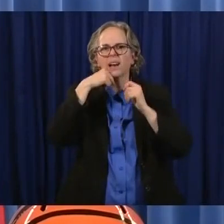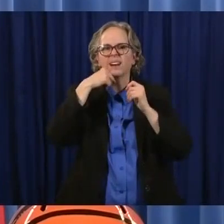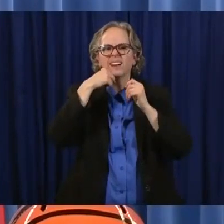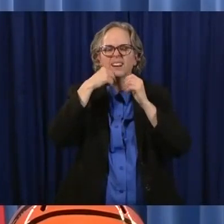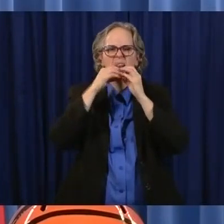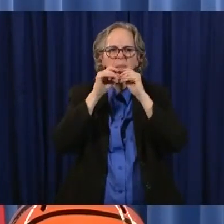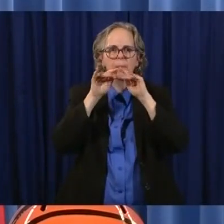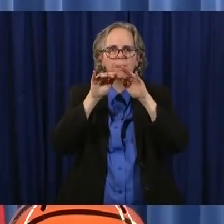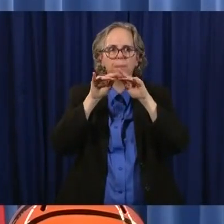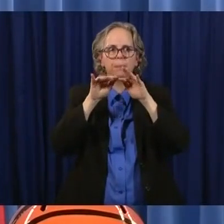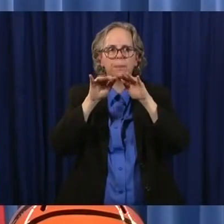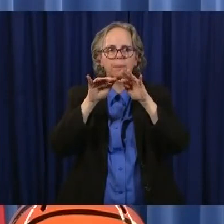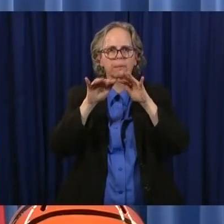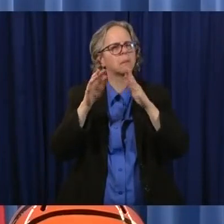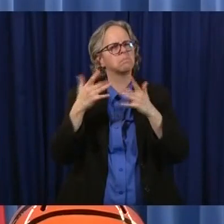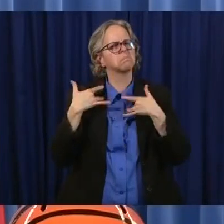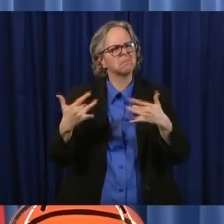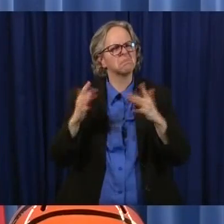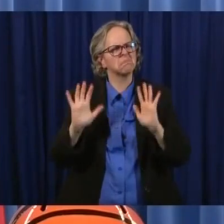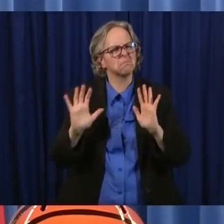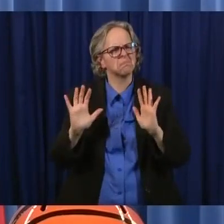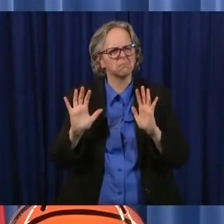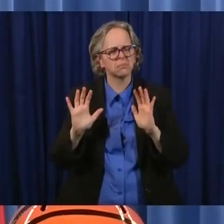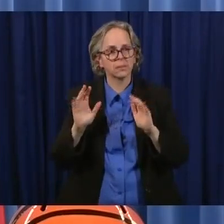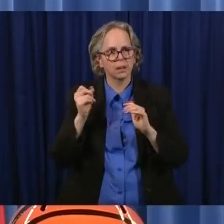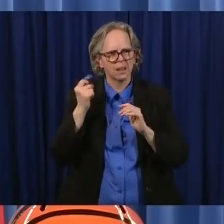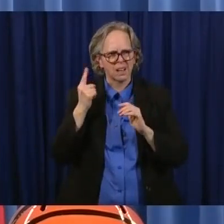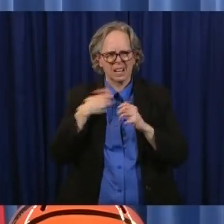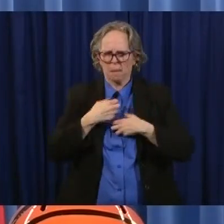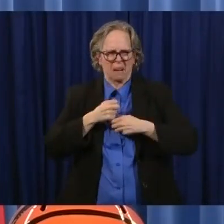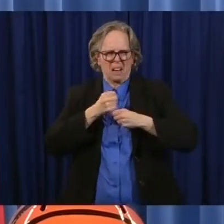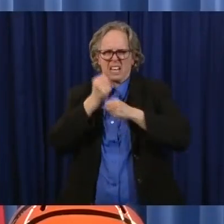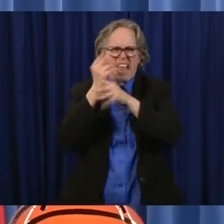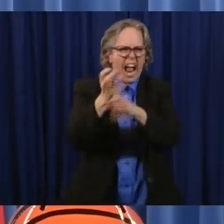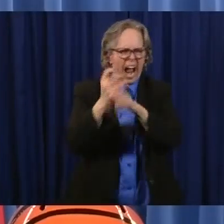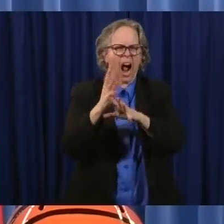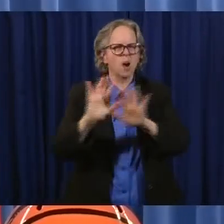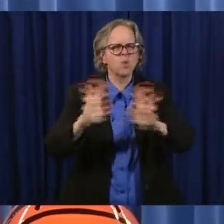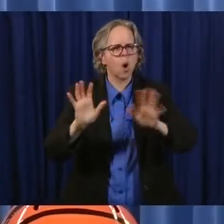PARTICLES AND AEROSOLS THE COME OUT FOR MY MOUTH EVERY TIME I